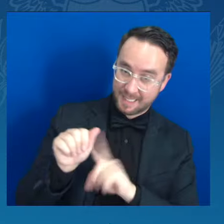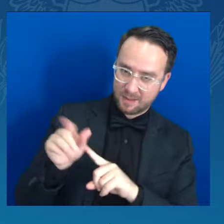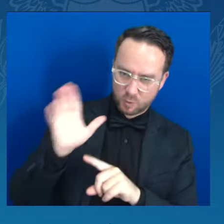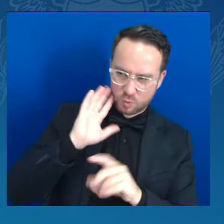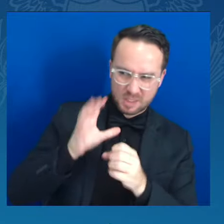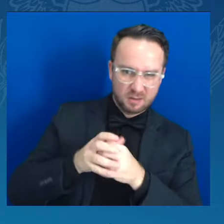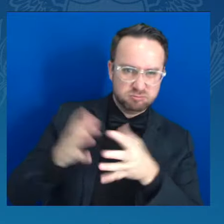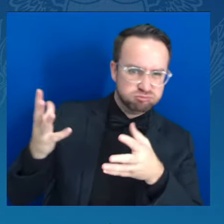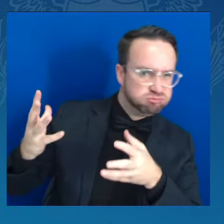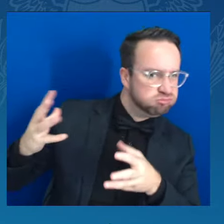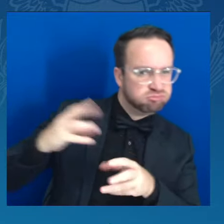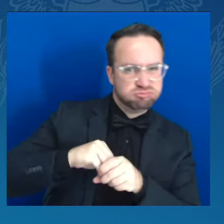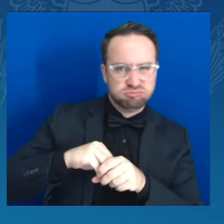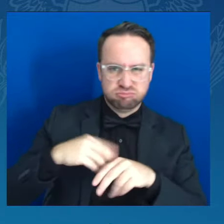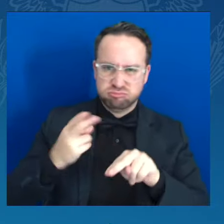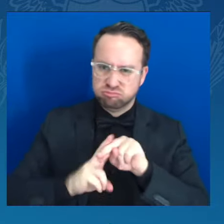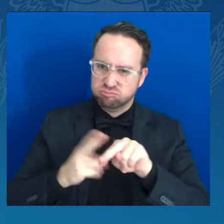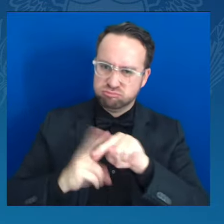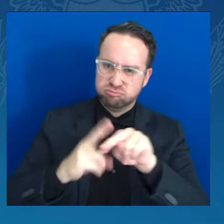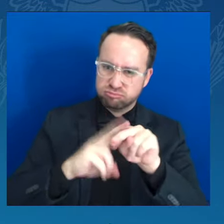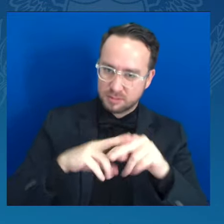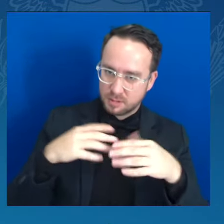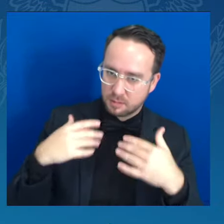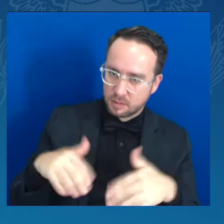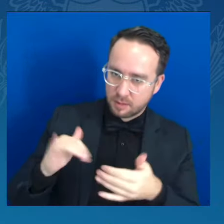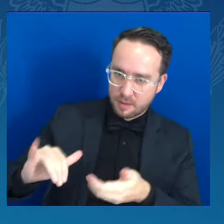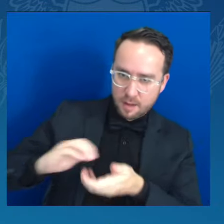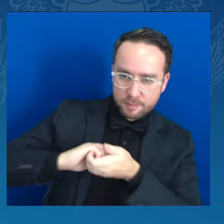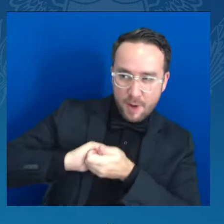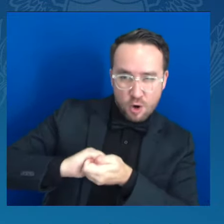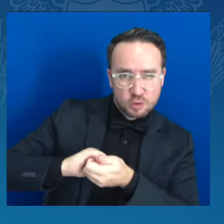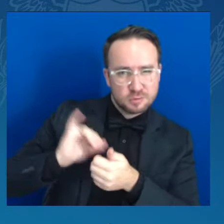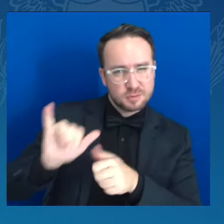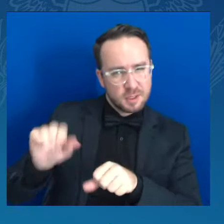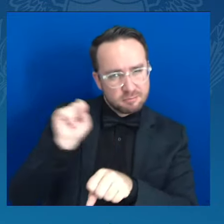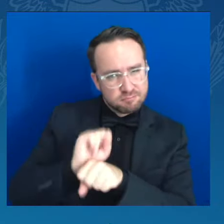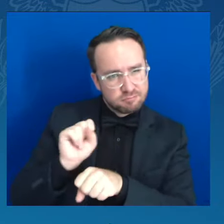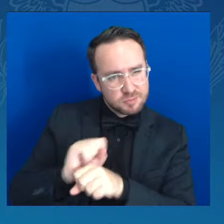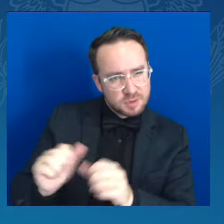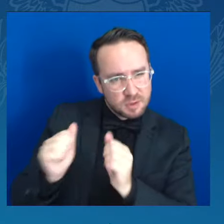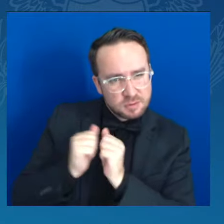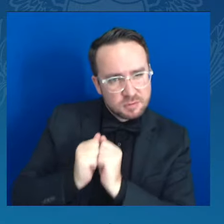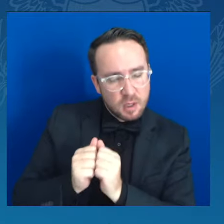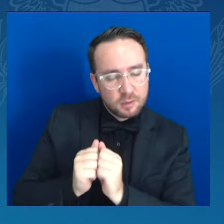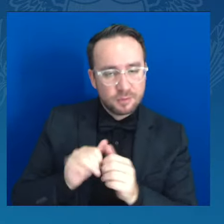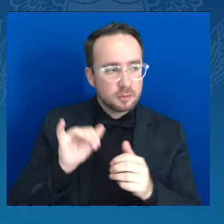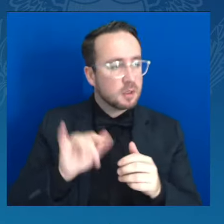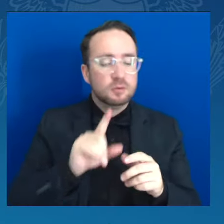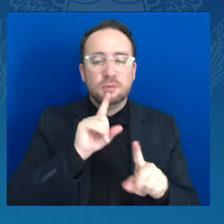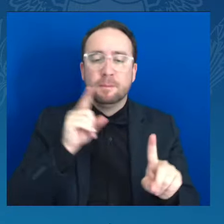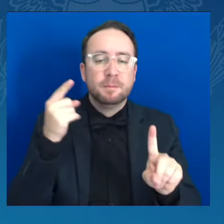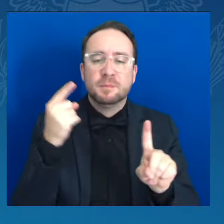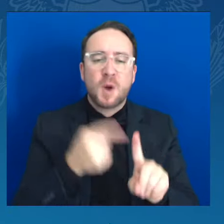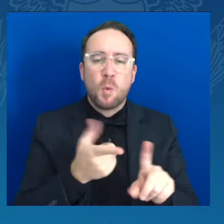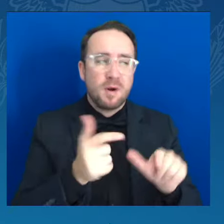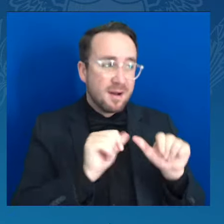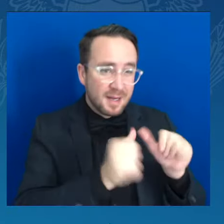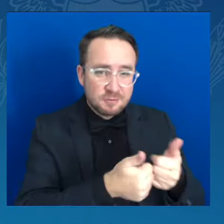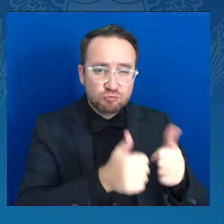to support the first global assessments of progress toward the Paris Agreement goals, furthering the Space Enterprise's role